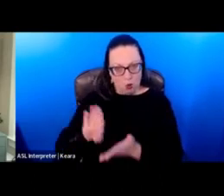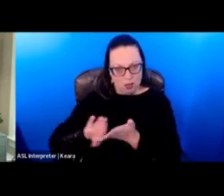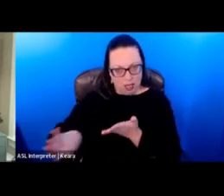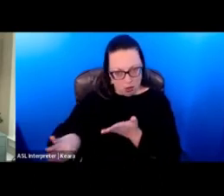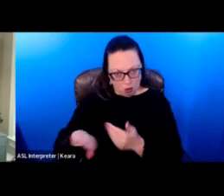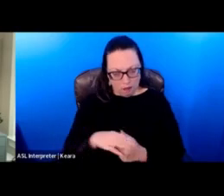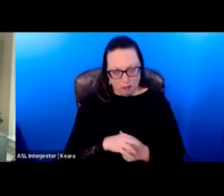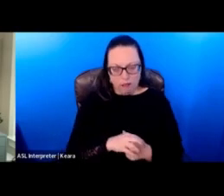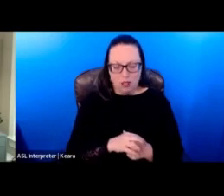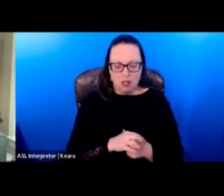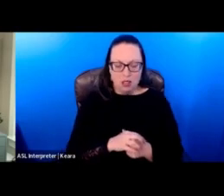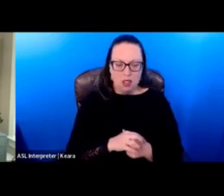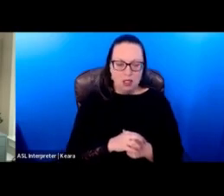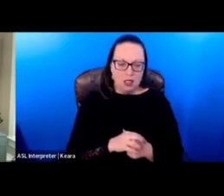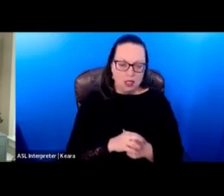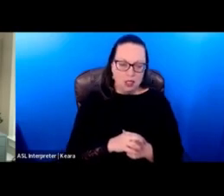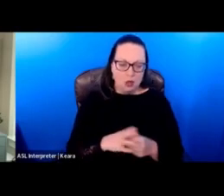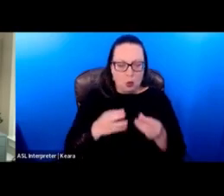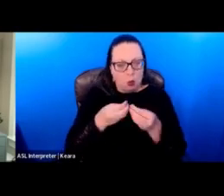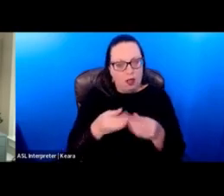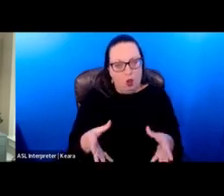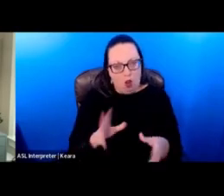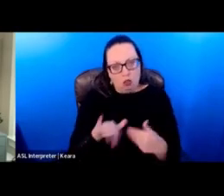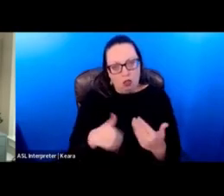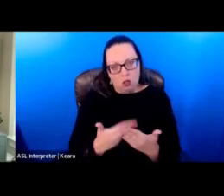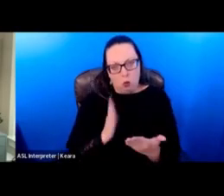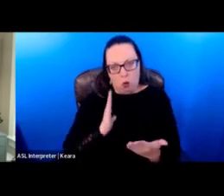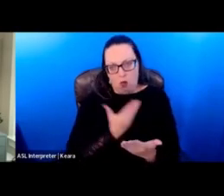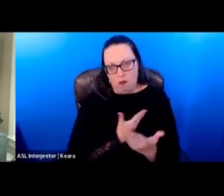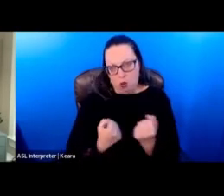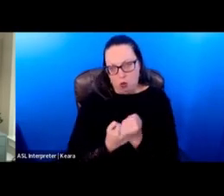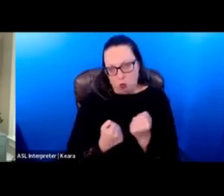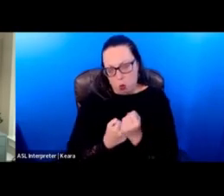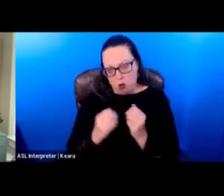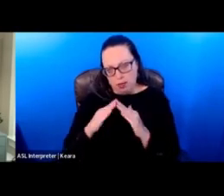off. And so we lost all of all of our supports. And it's just